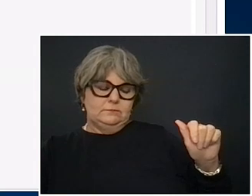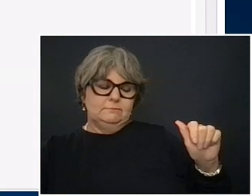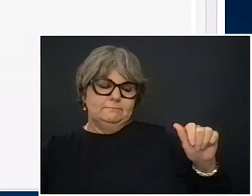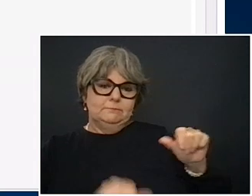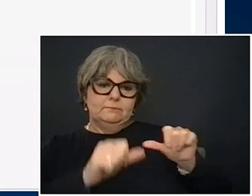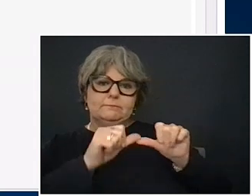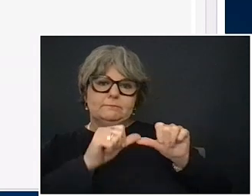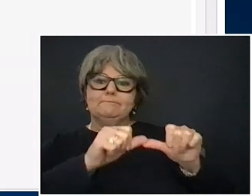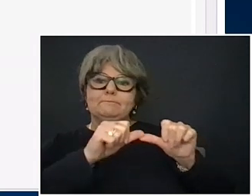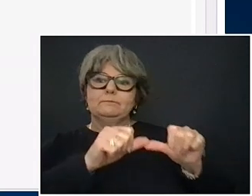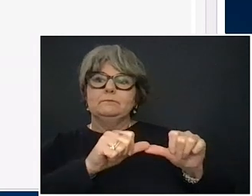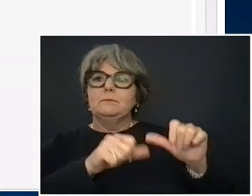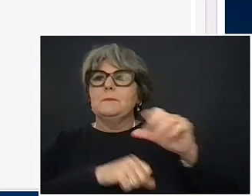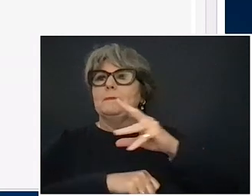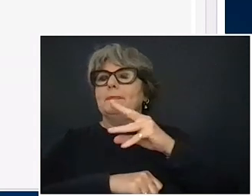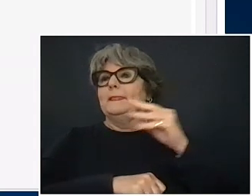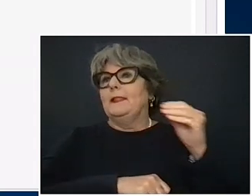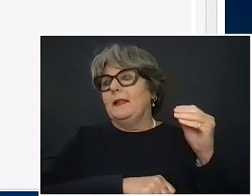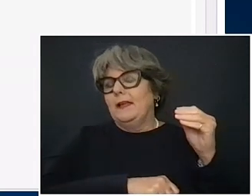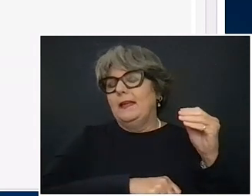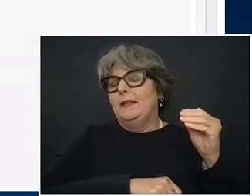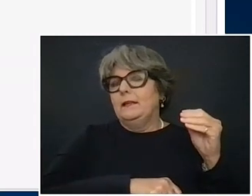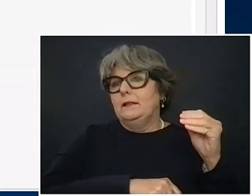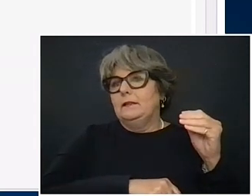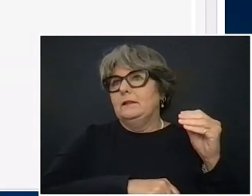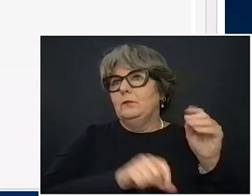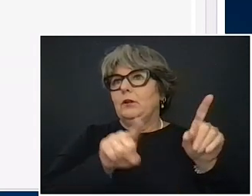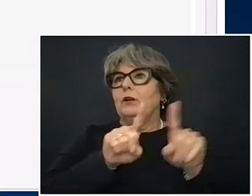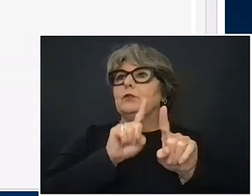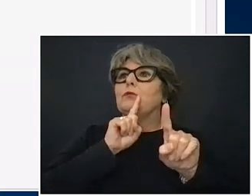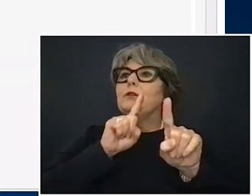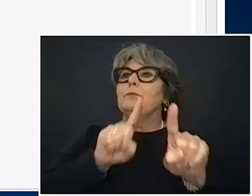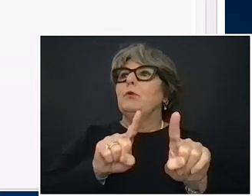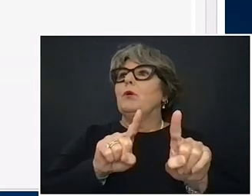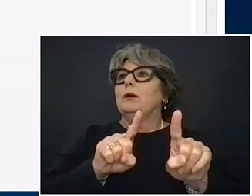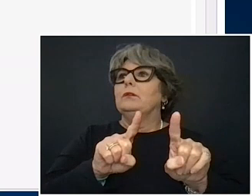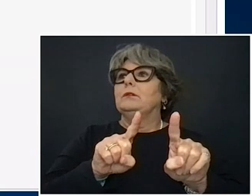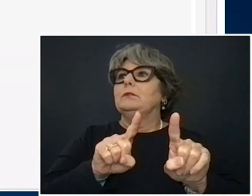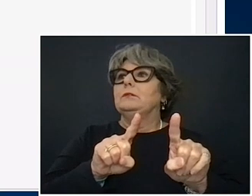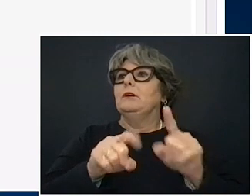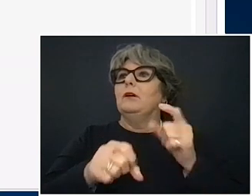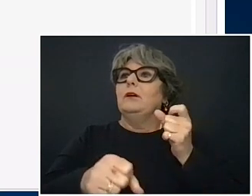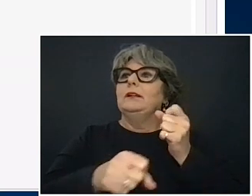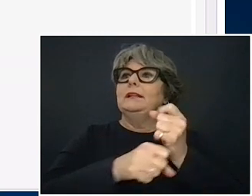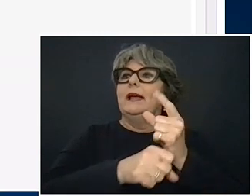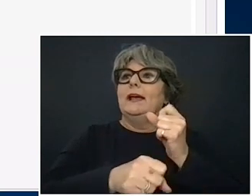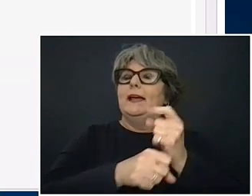And, we also report to our accreditors on an annual basis, data and evidence, and